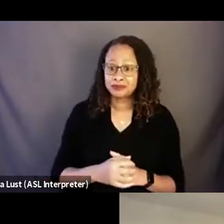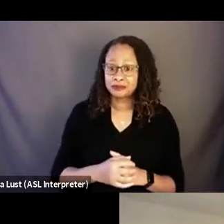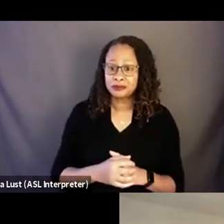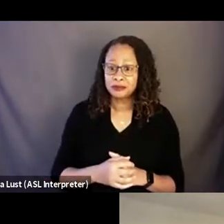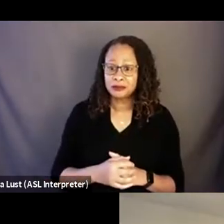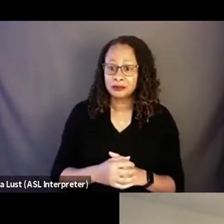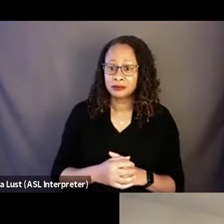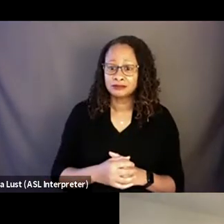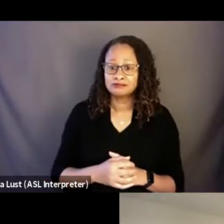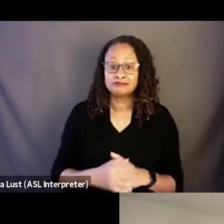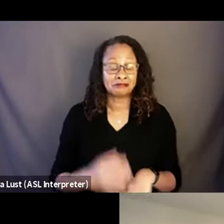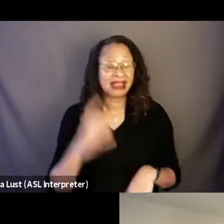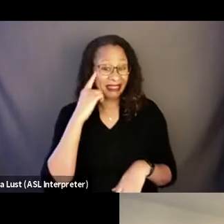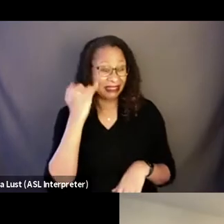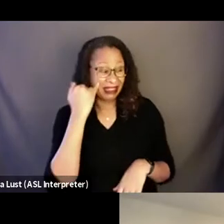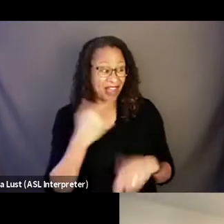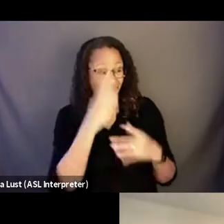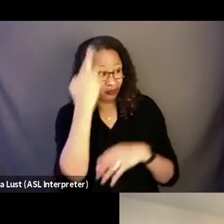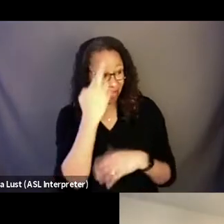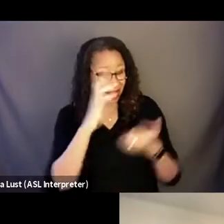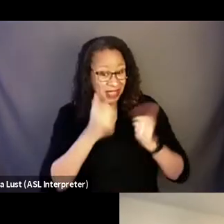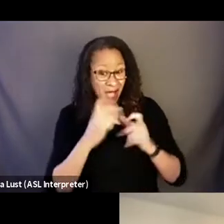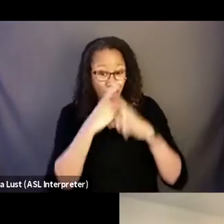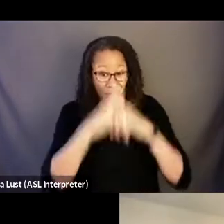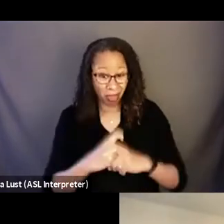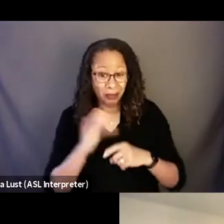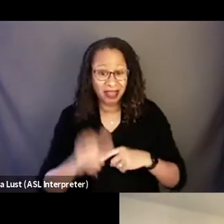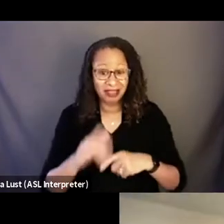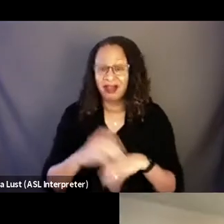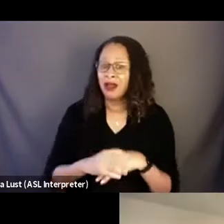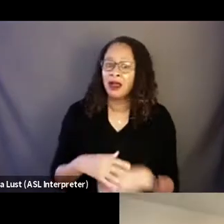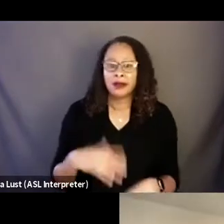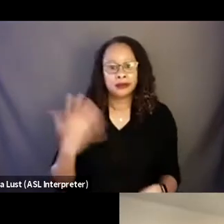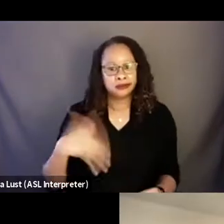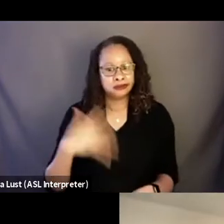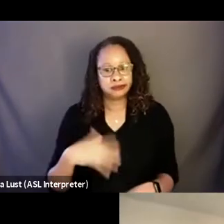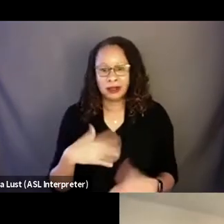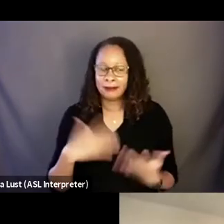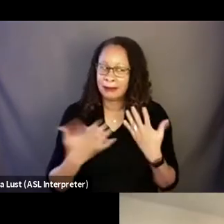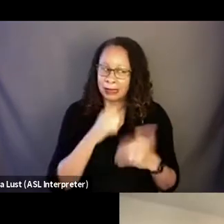if I had known how complicated it was going to be, I think I would have thought twice before jumping in,